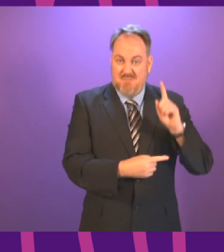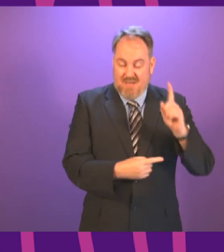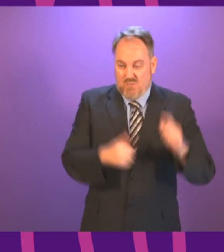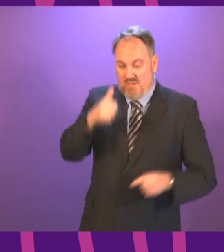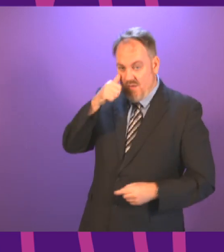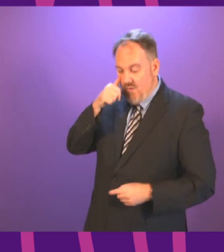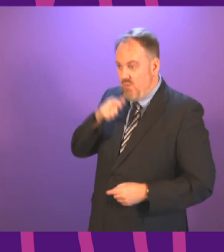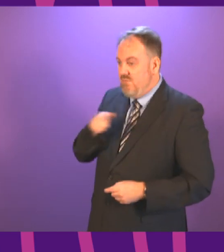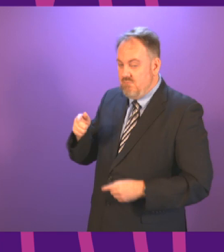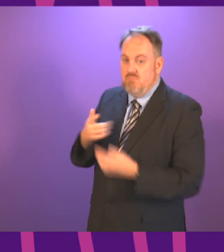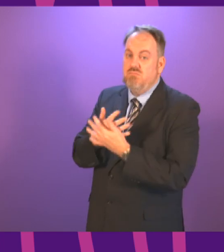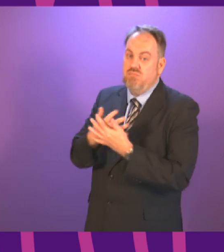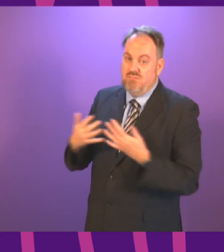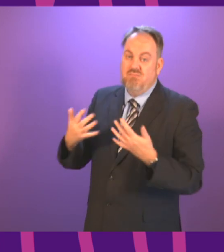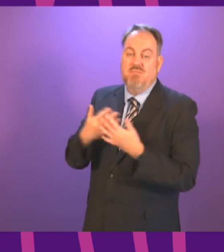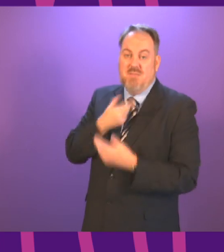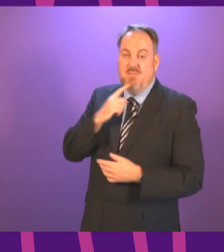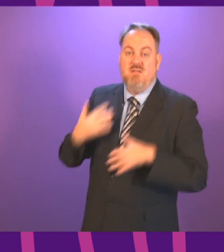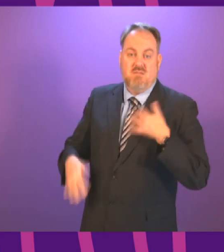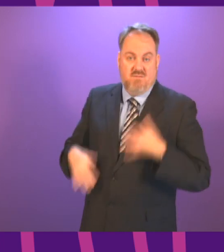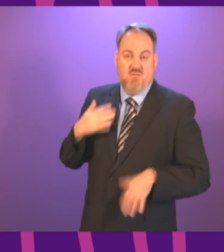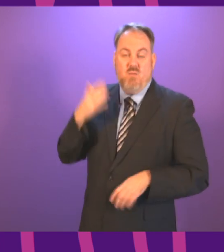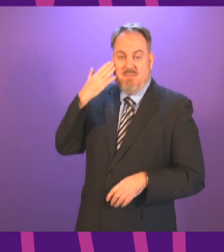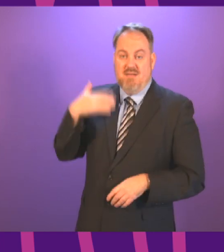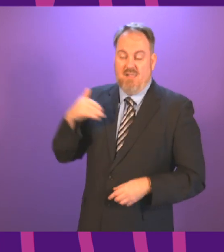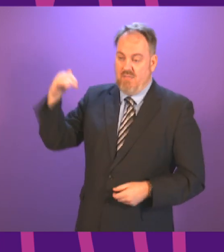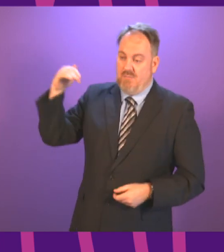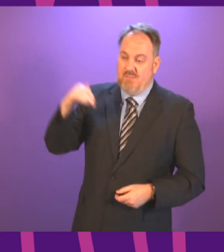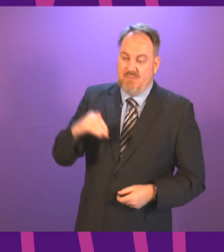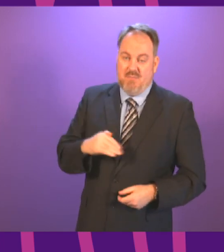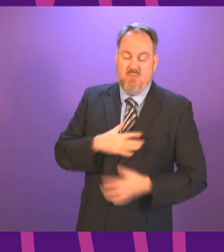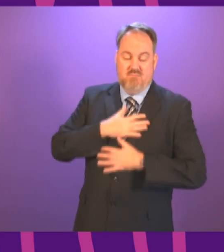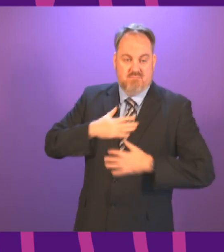harmful impacts of the measures that are needed, which include the impact on mental health.